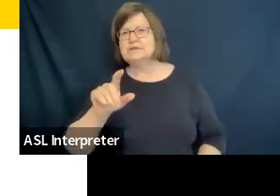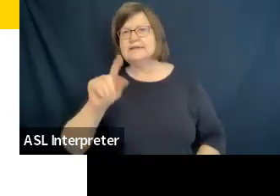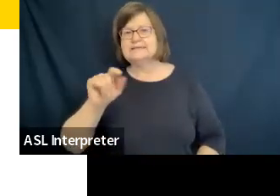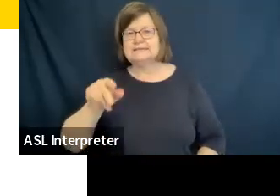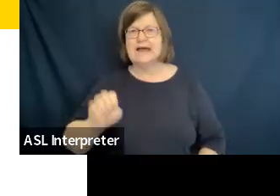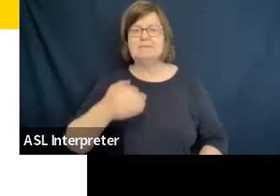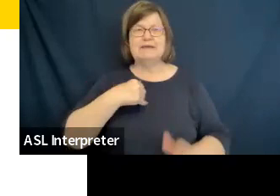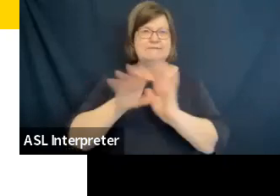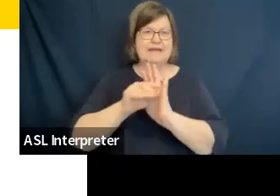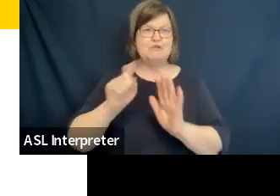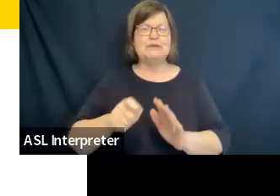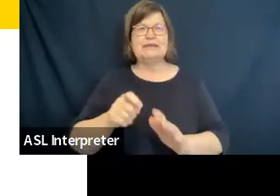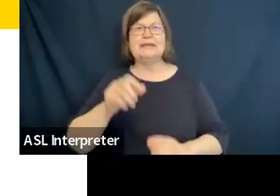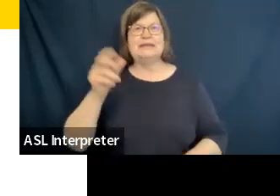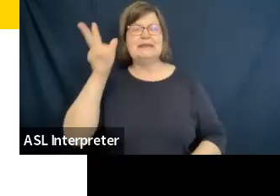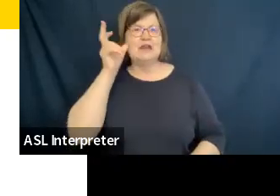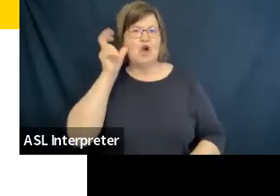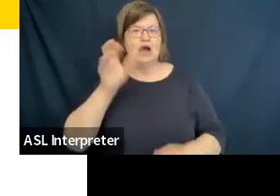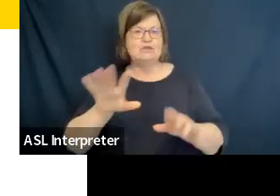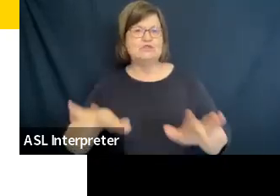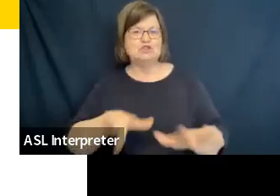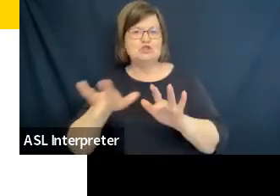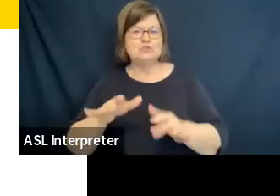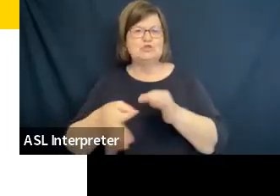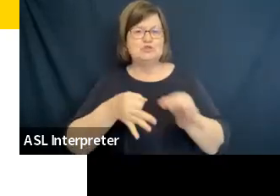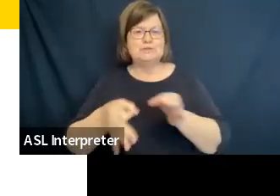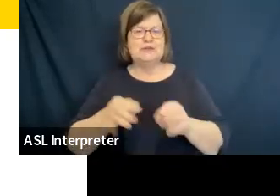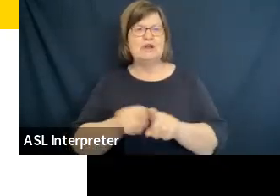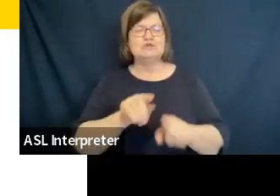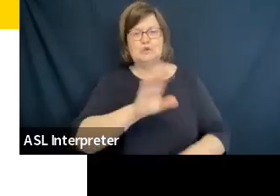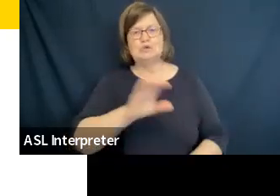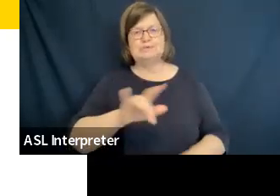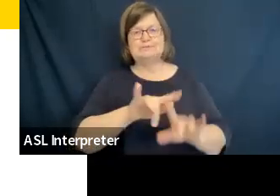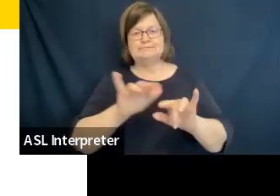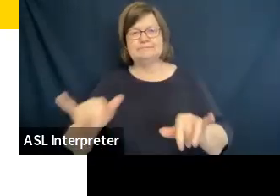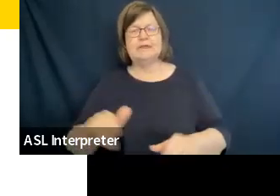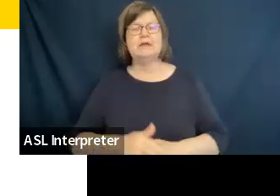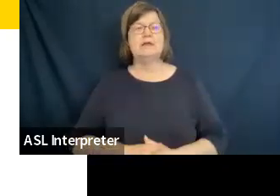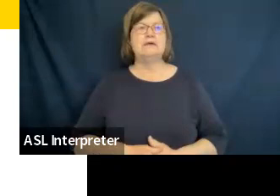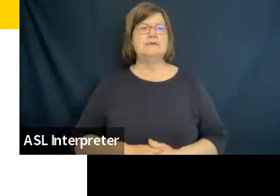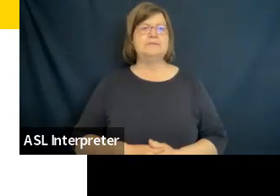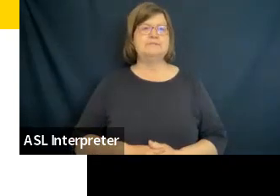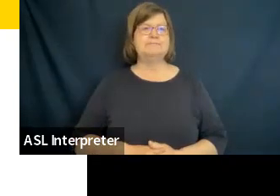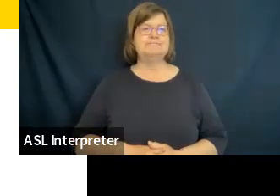it needs audio description. And, of course, closed captioning and those sort of things. You know,